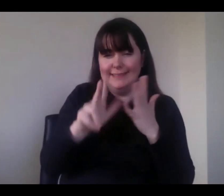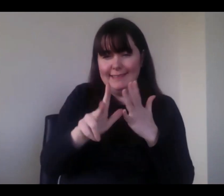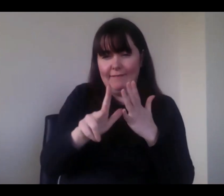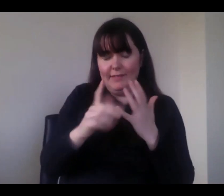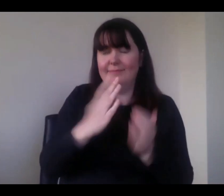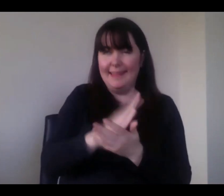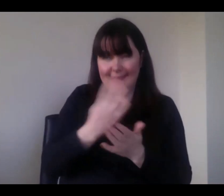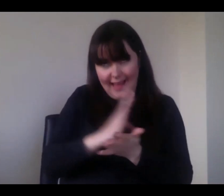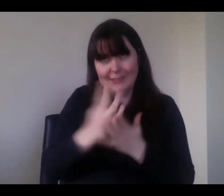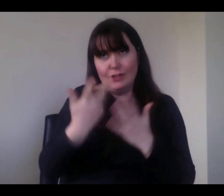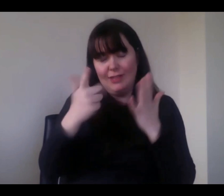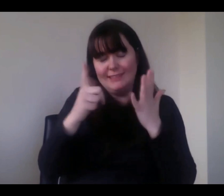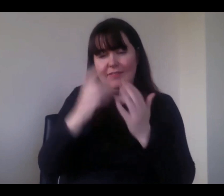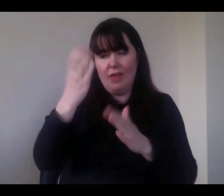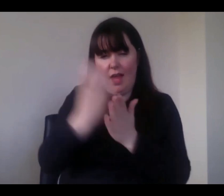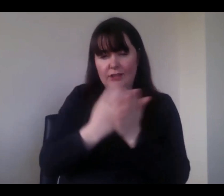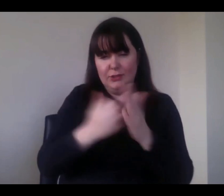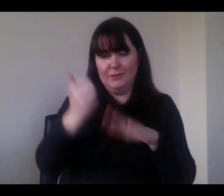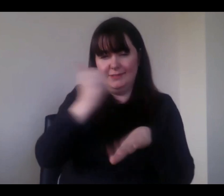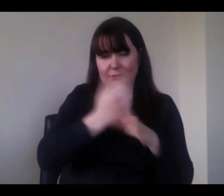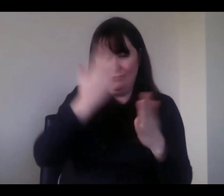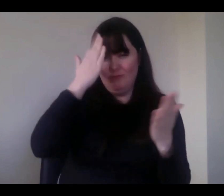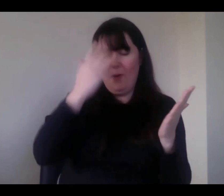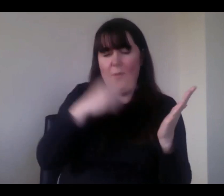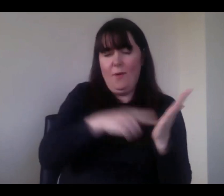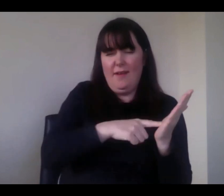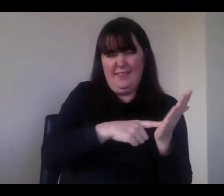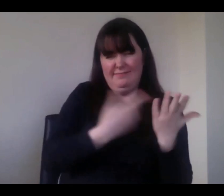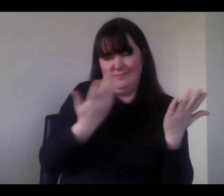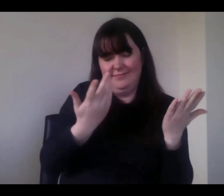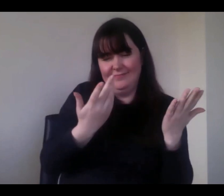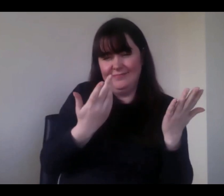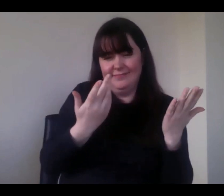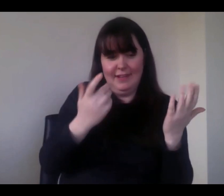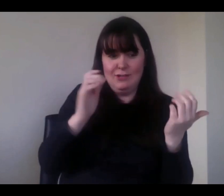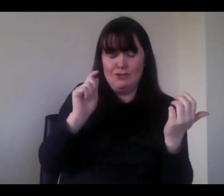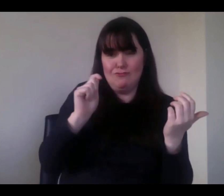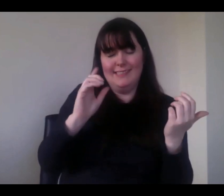know this is when the constitution came into our lives, Bunreacht na hÉireann came into our